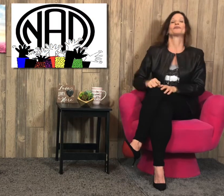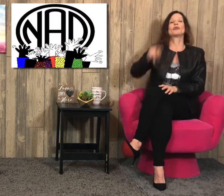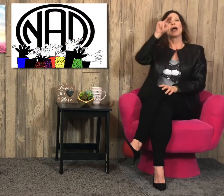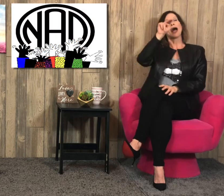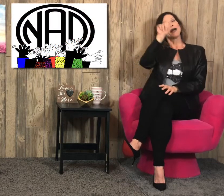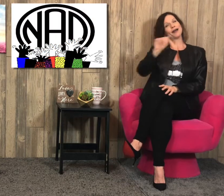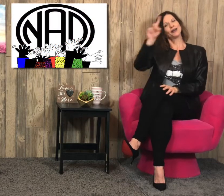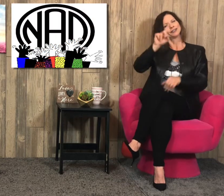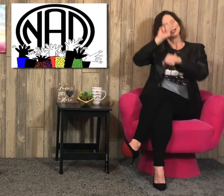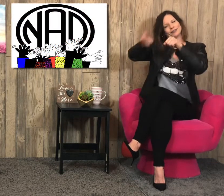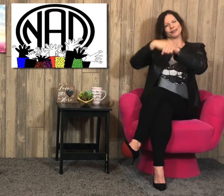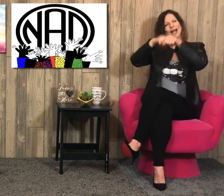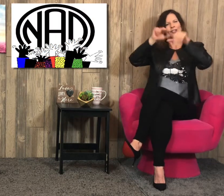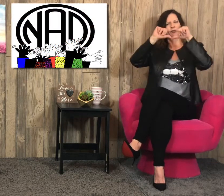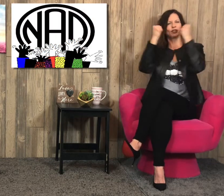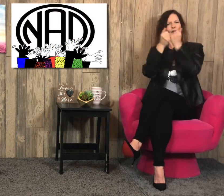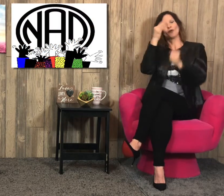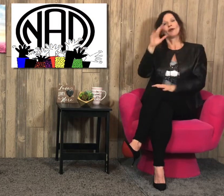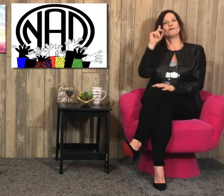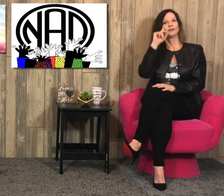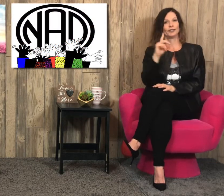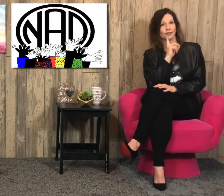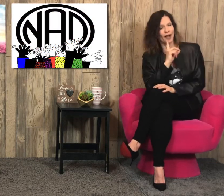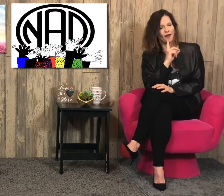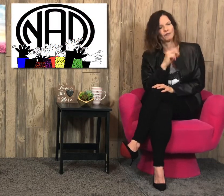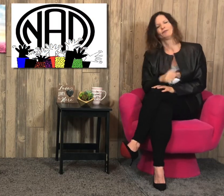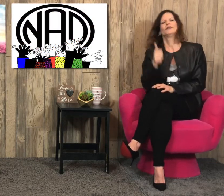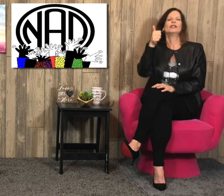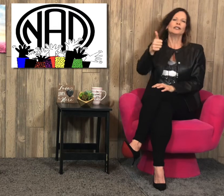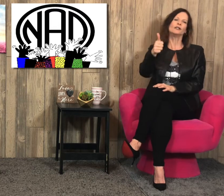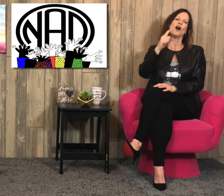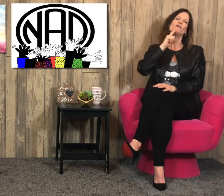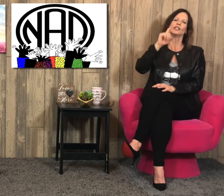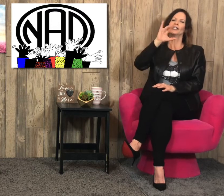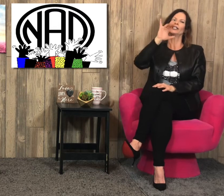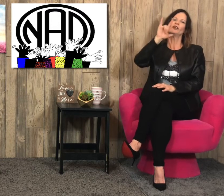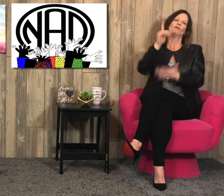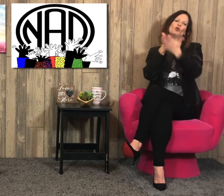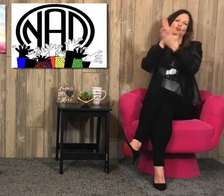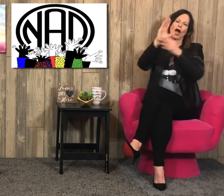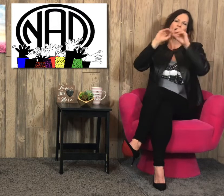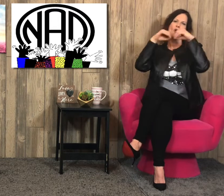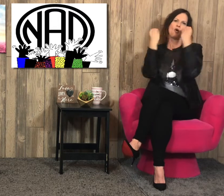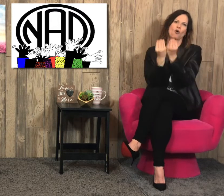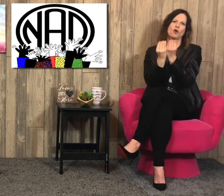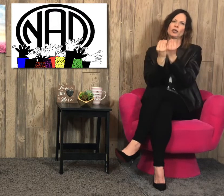Now it's the perfect time to discuss the NAD, National Association of the Deaf,